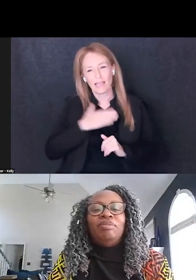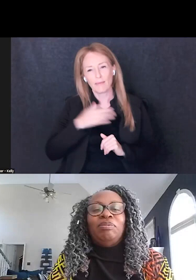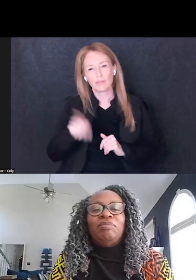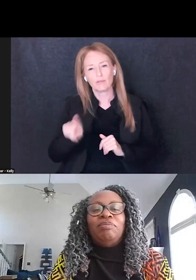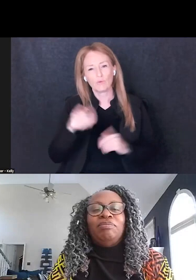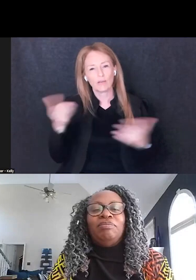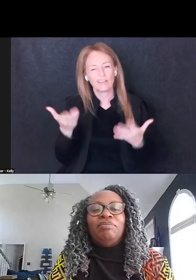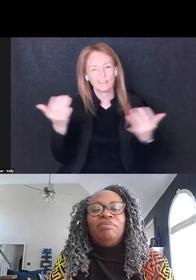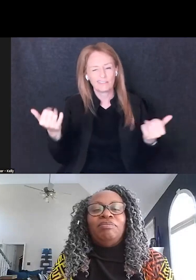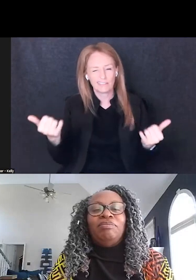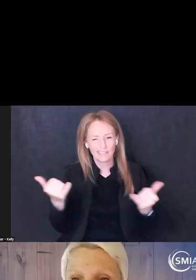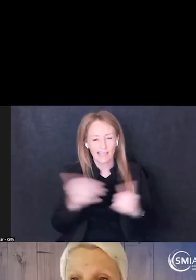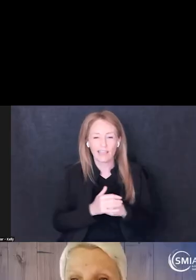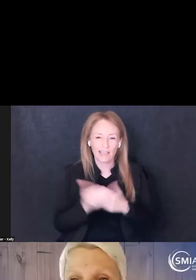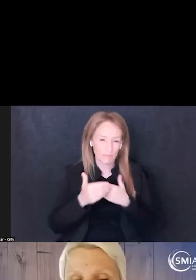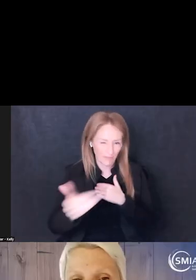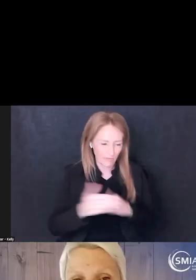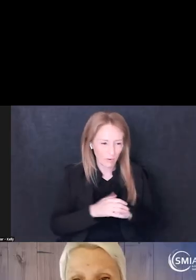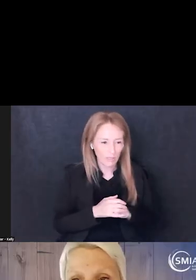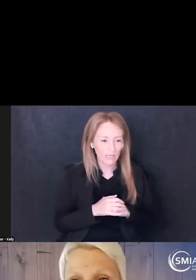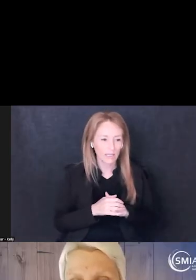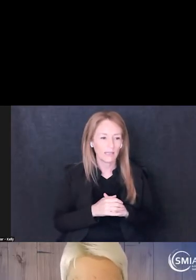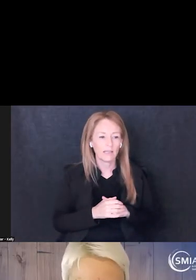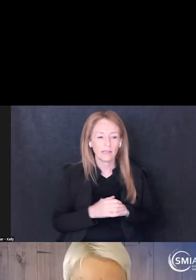SO WE ARE GOING TO MOVE ON TO NASMHPD.